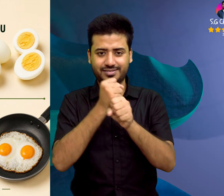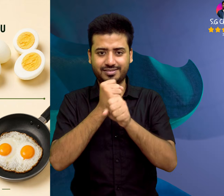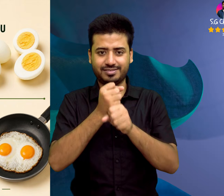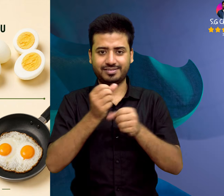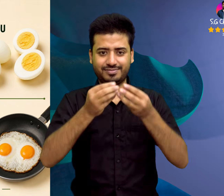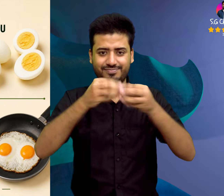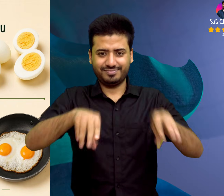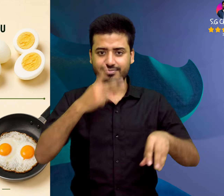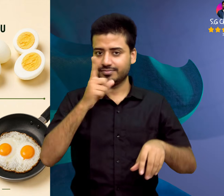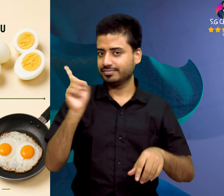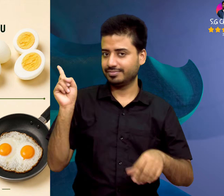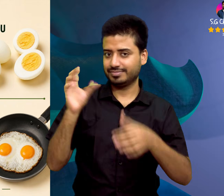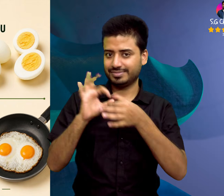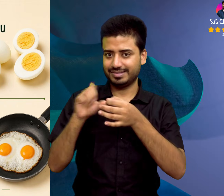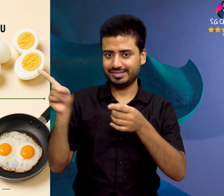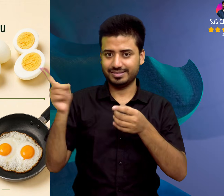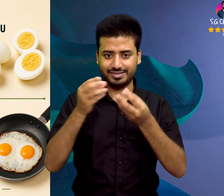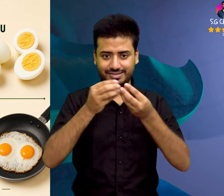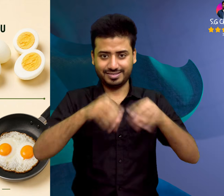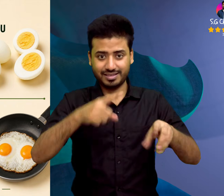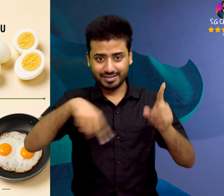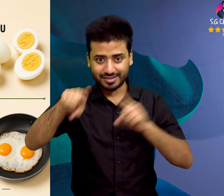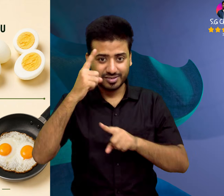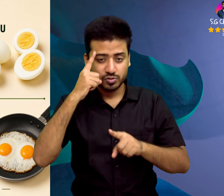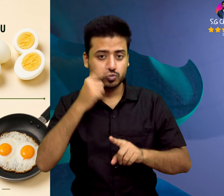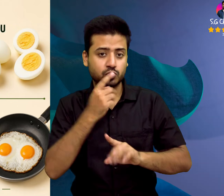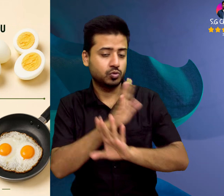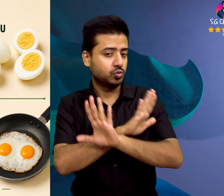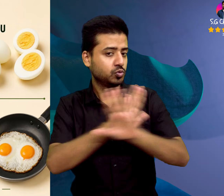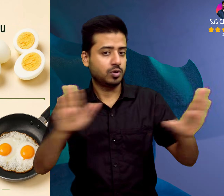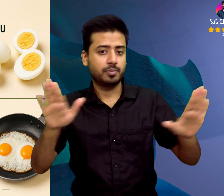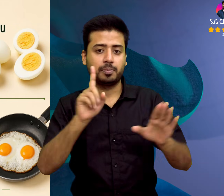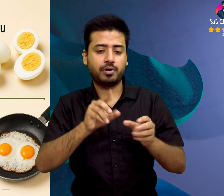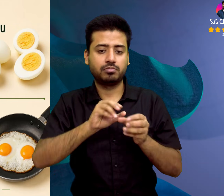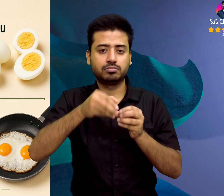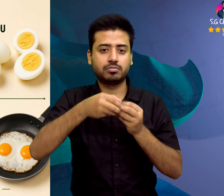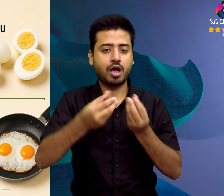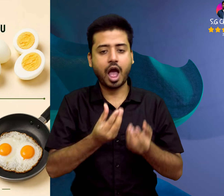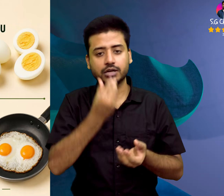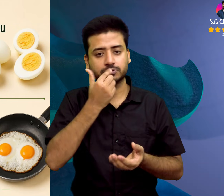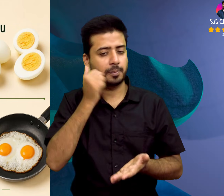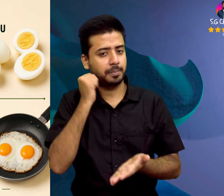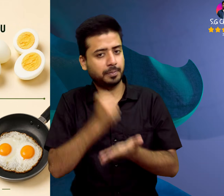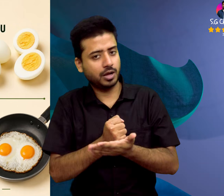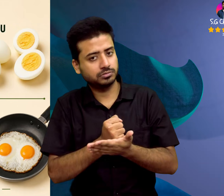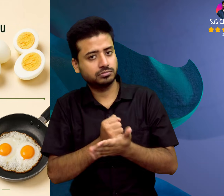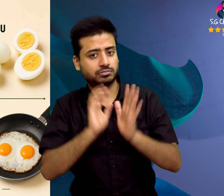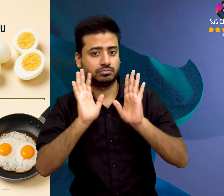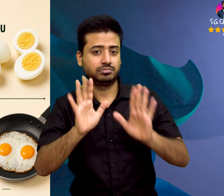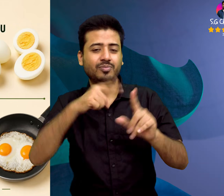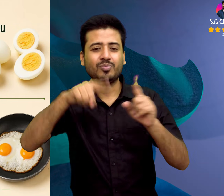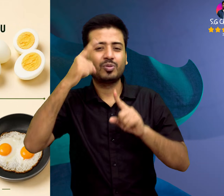fats depending on the frying medium. Carbohydrate metabolism and satiety. Potatoes and toast.